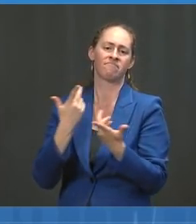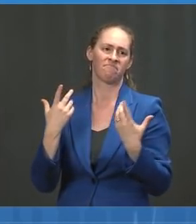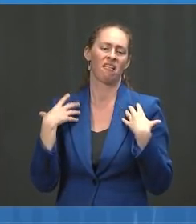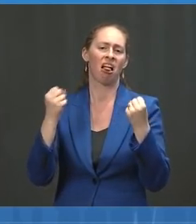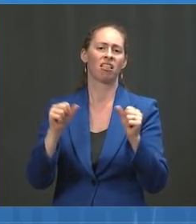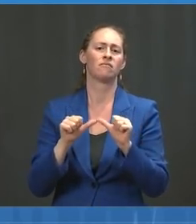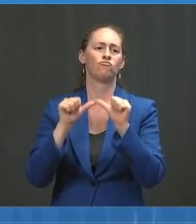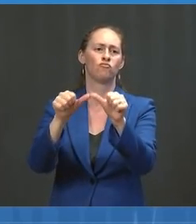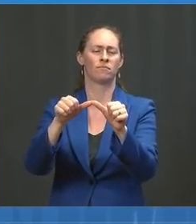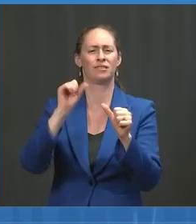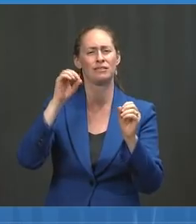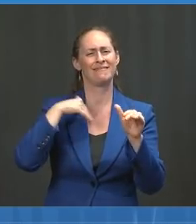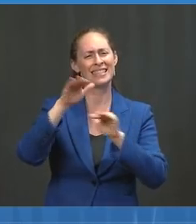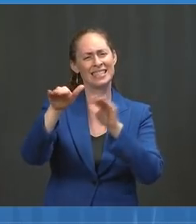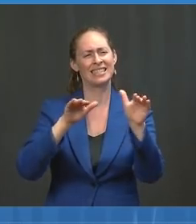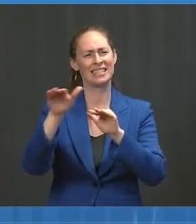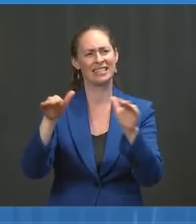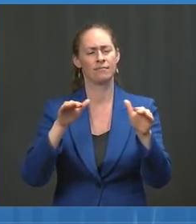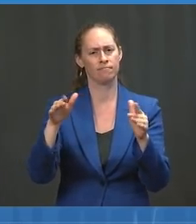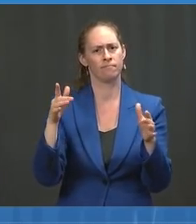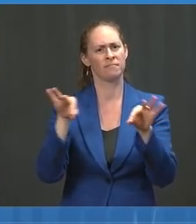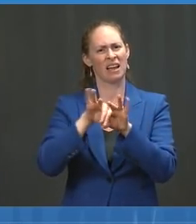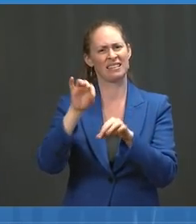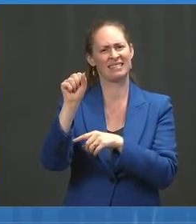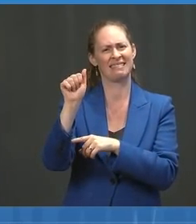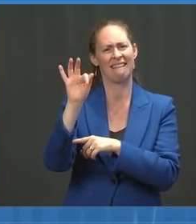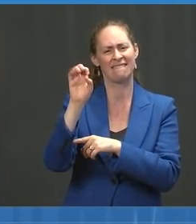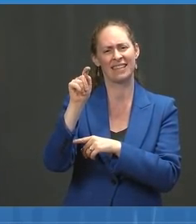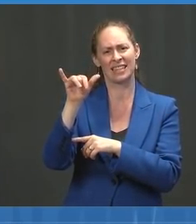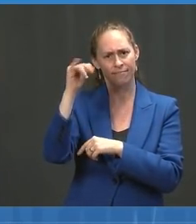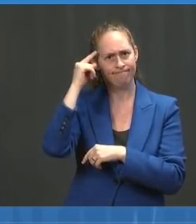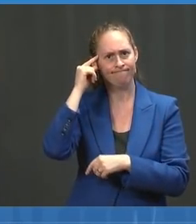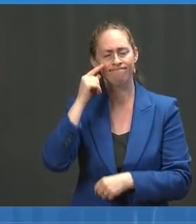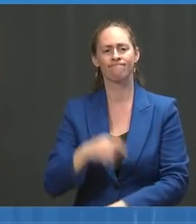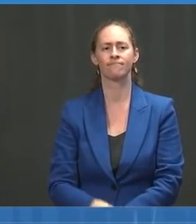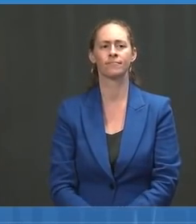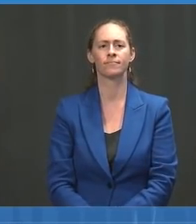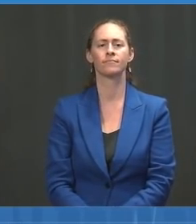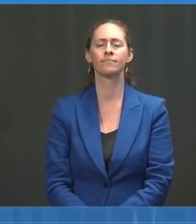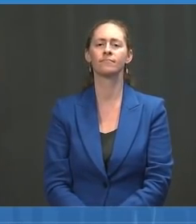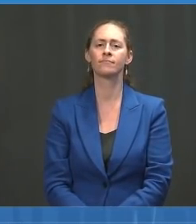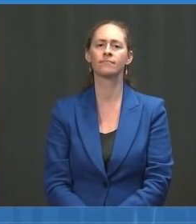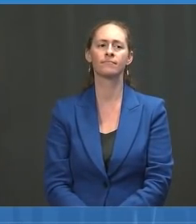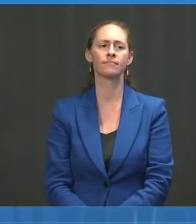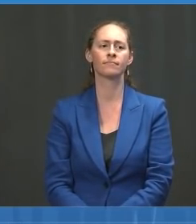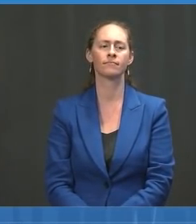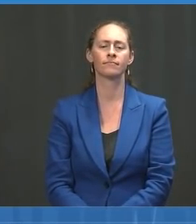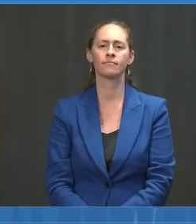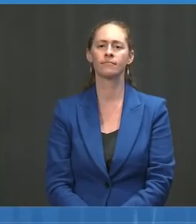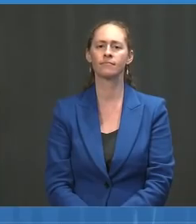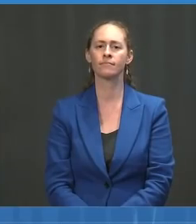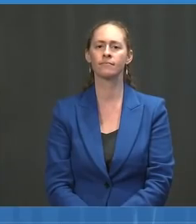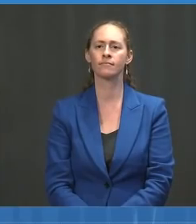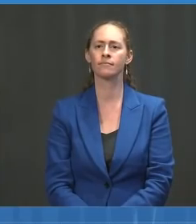Mr. Zients: Next question. Moderator: We'll go to Sasha Pezenik at ABC News. The Press: Hey, guys.